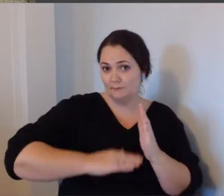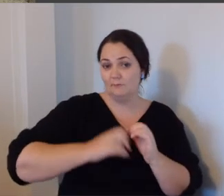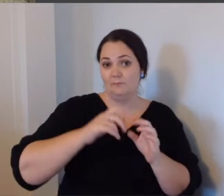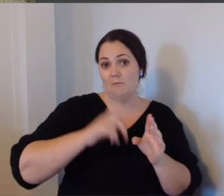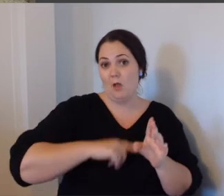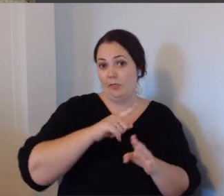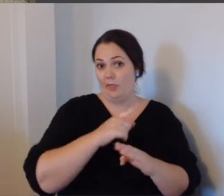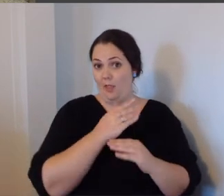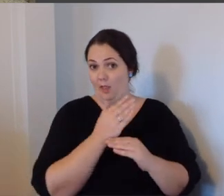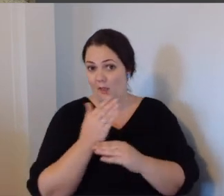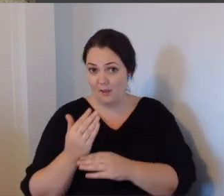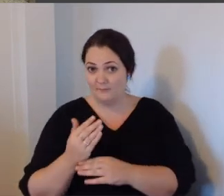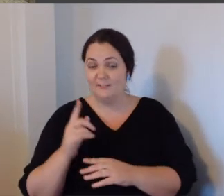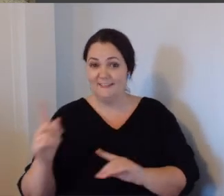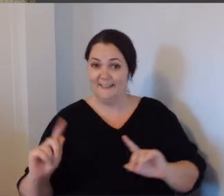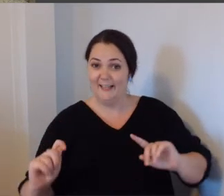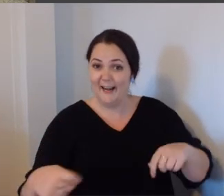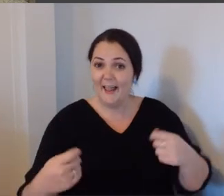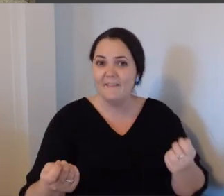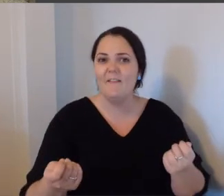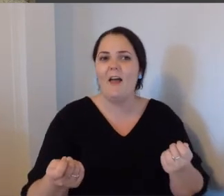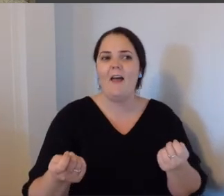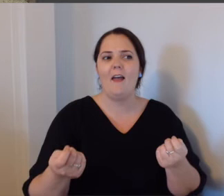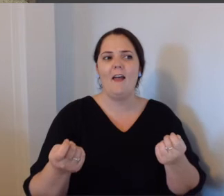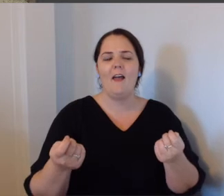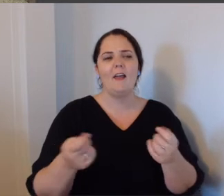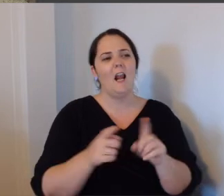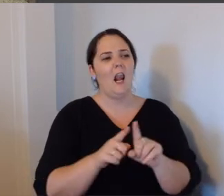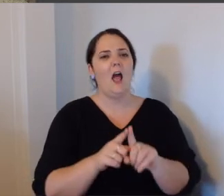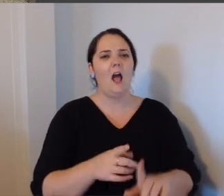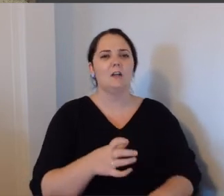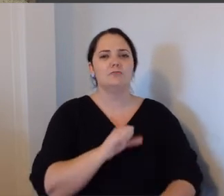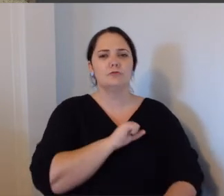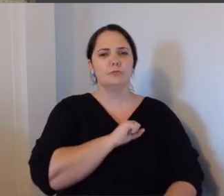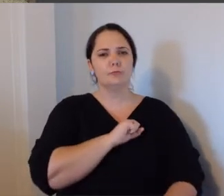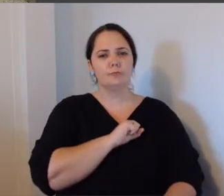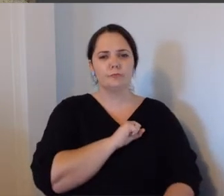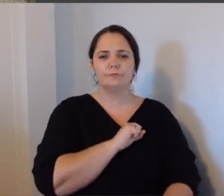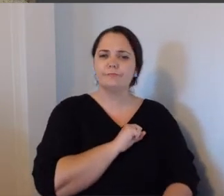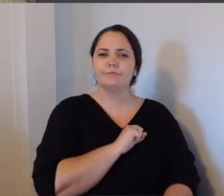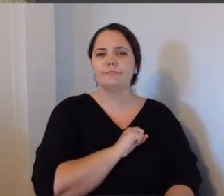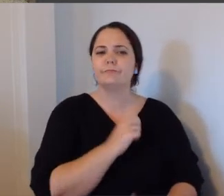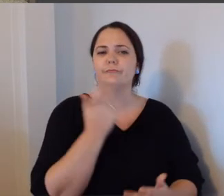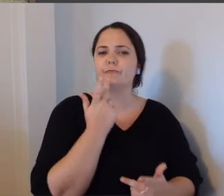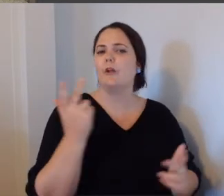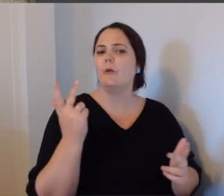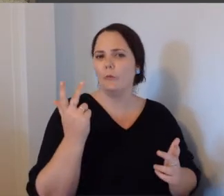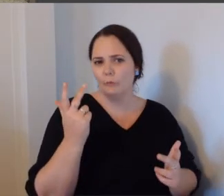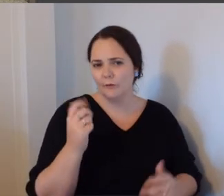that delivered an overtly moral or heroic message to the audience. Courbet's landscapes such as this